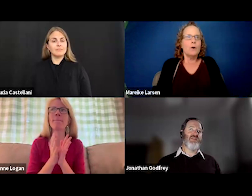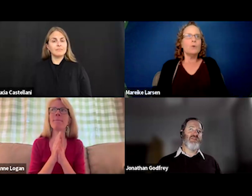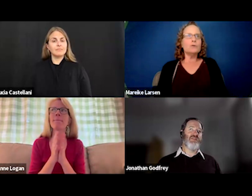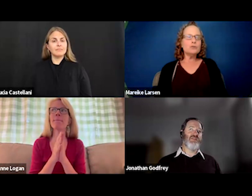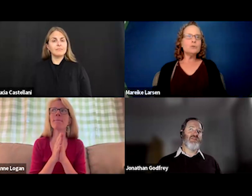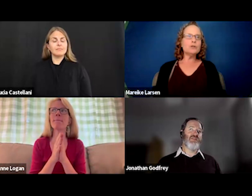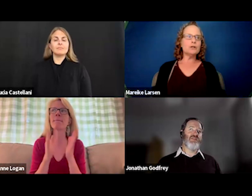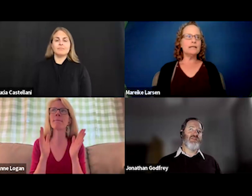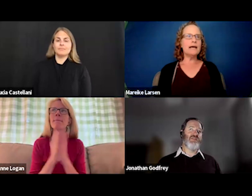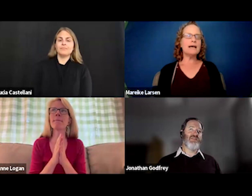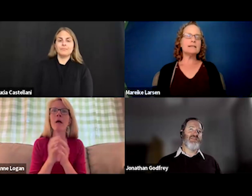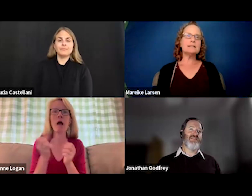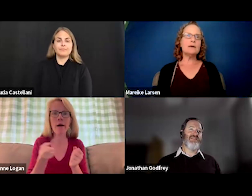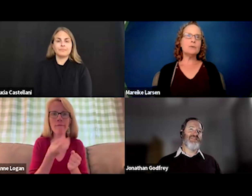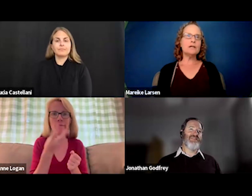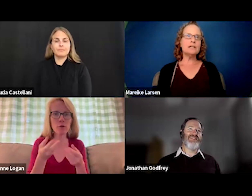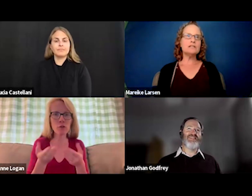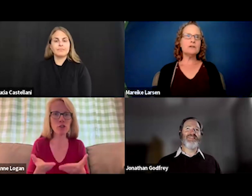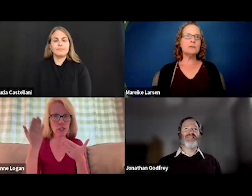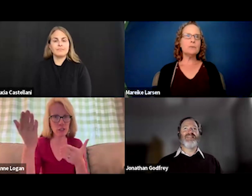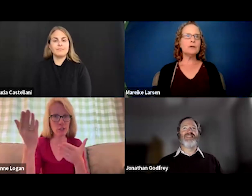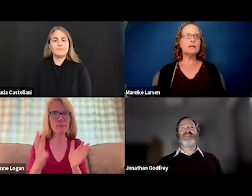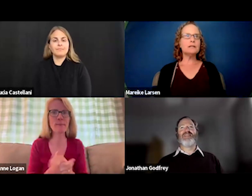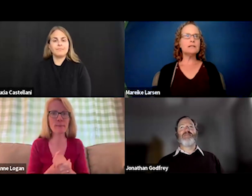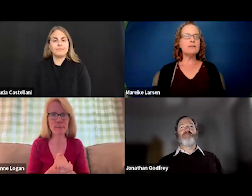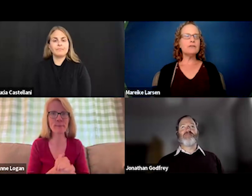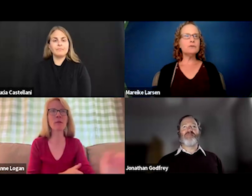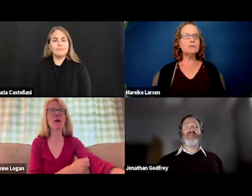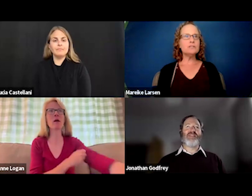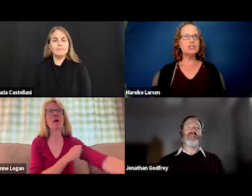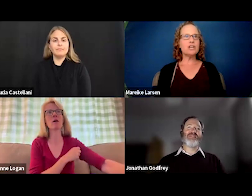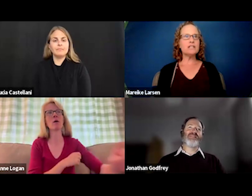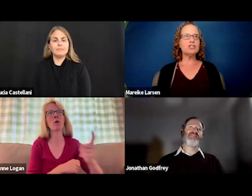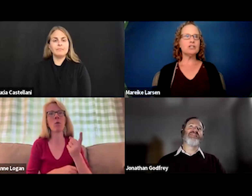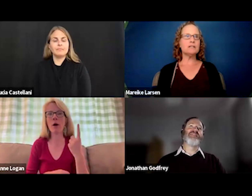Sure. Yes. Networking is very important. I have a few suggestions.